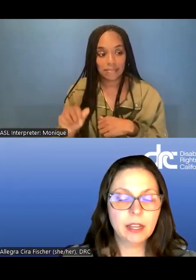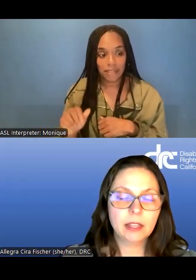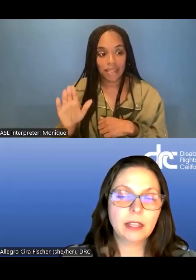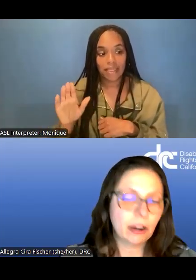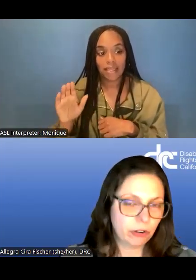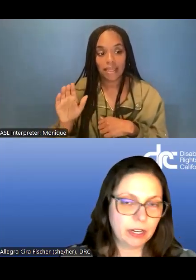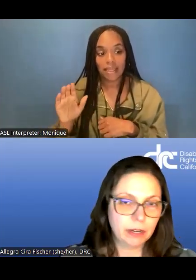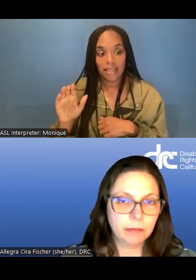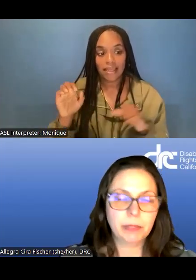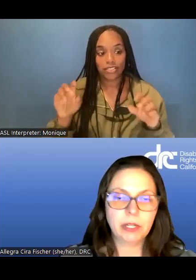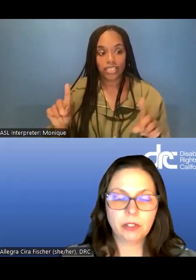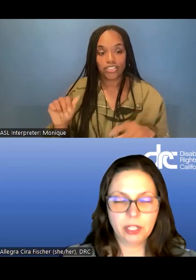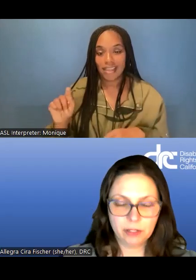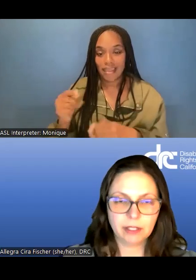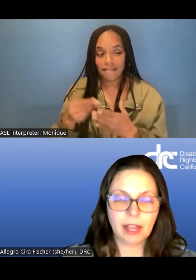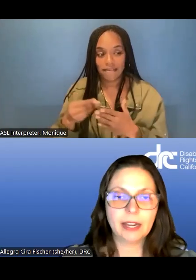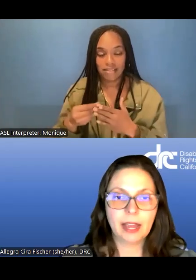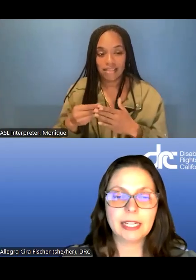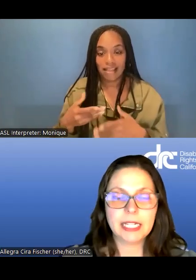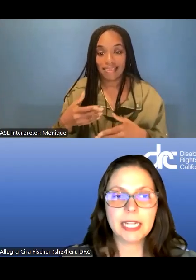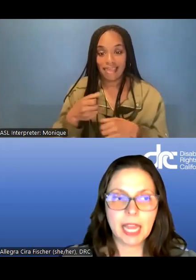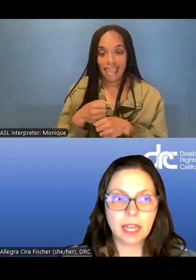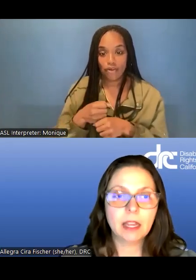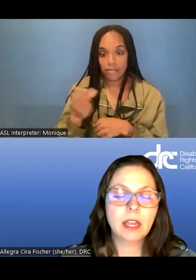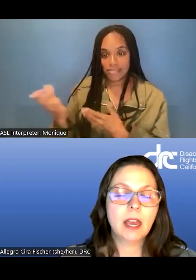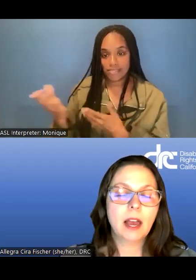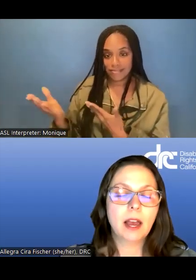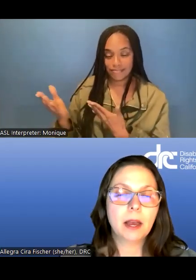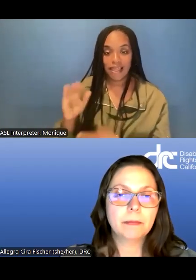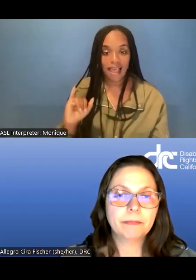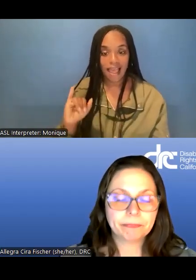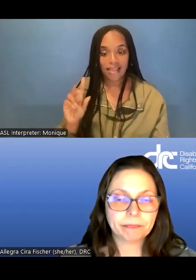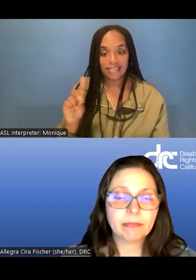The acronym appears here on the slide IDEA.